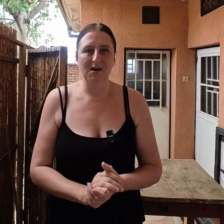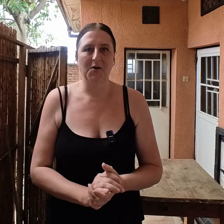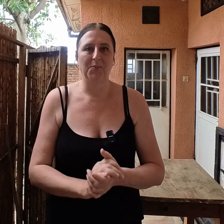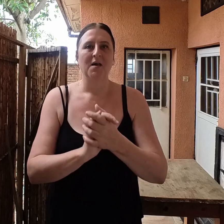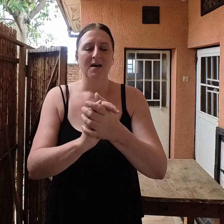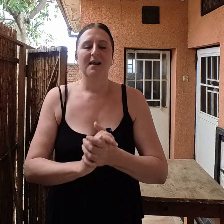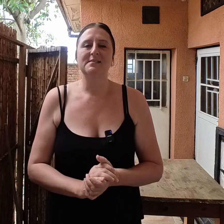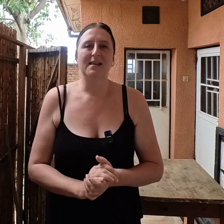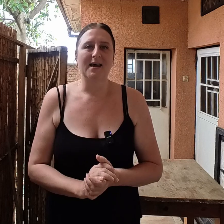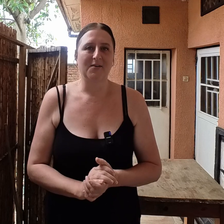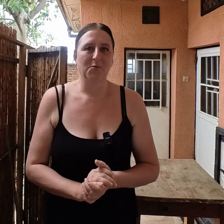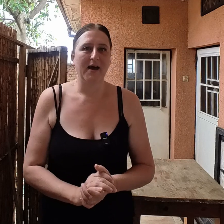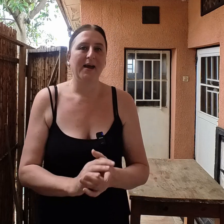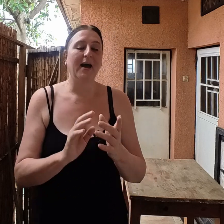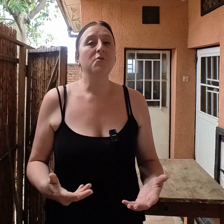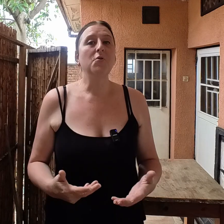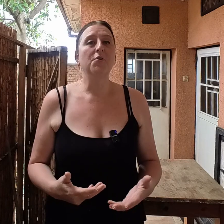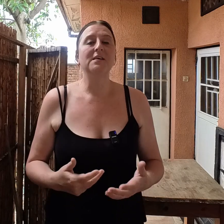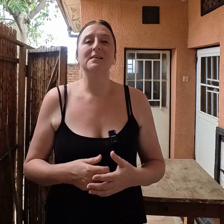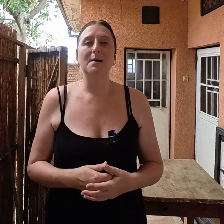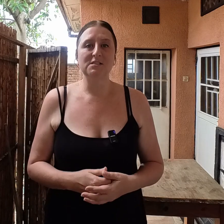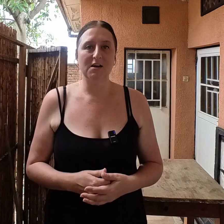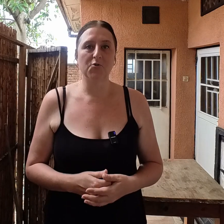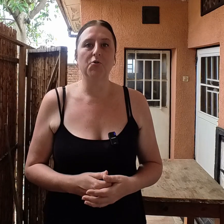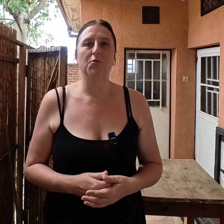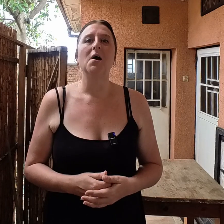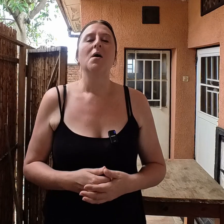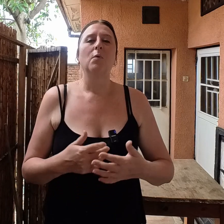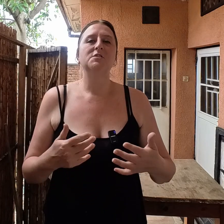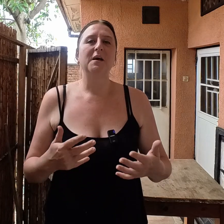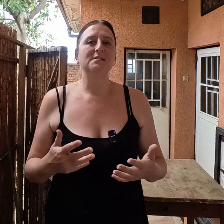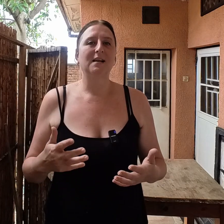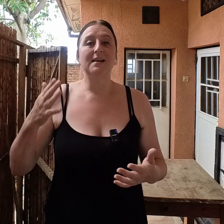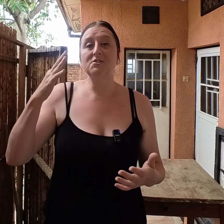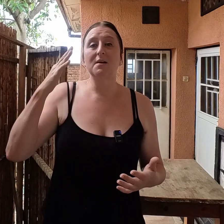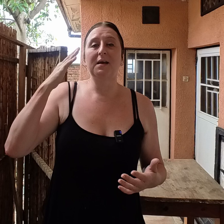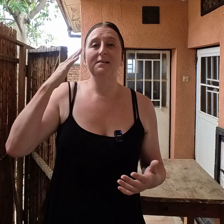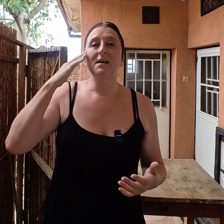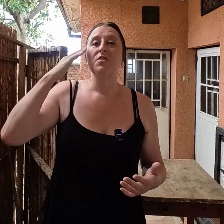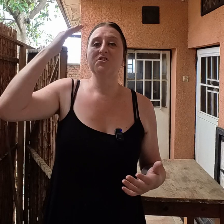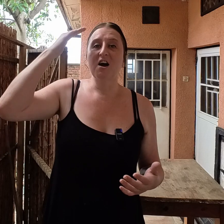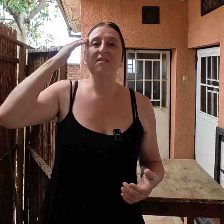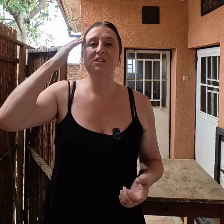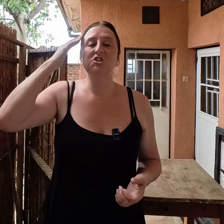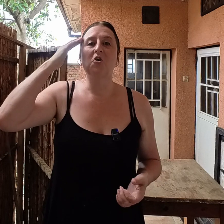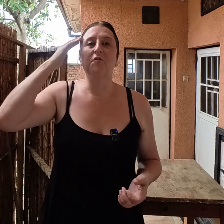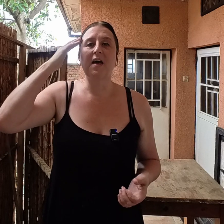So, let's get that out the way. Now, north is amajyaruguru, which basically literally means, 'the direction of